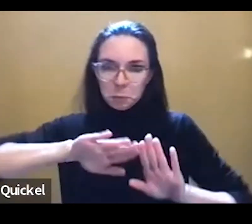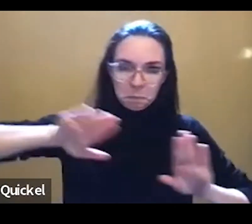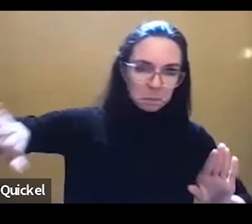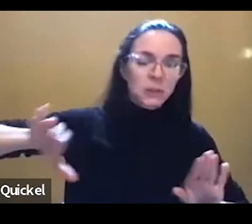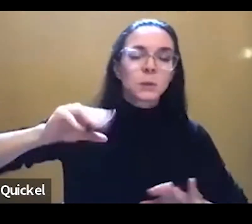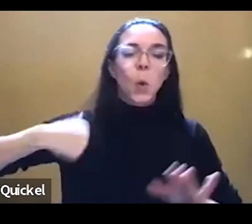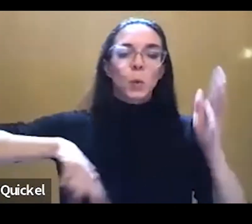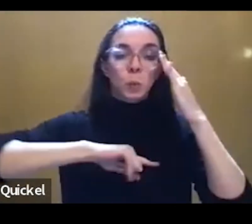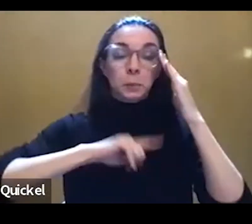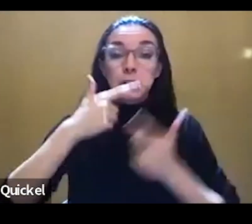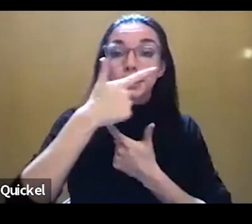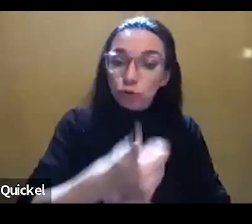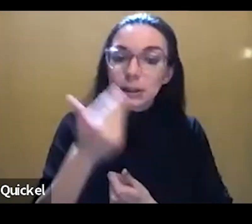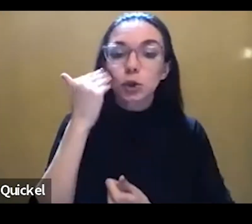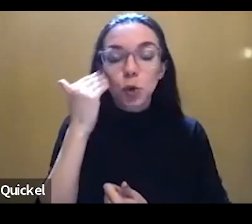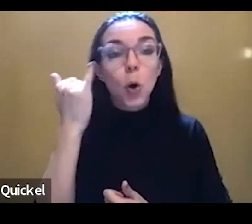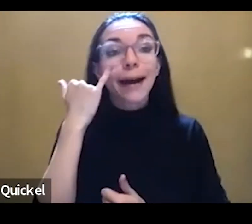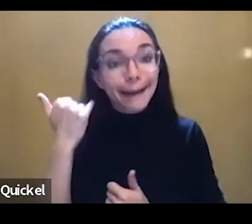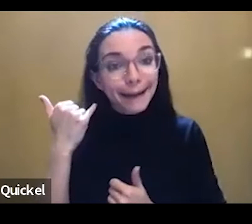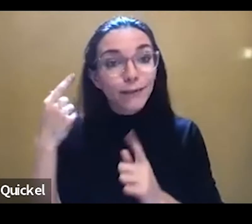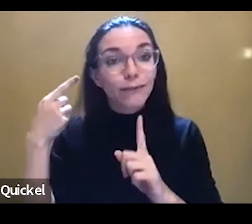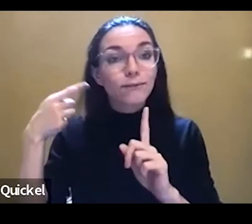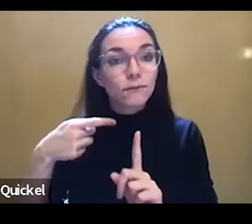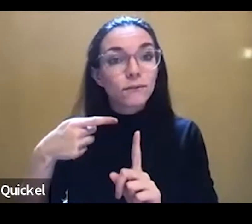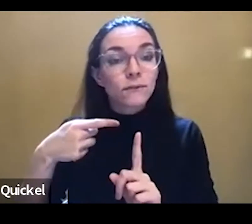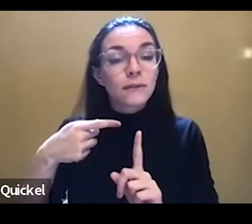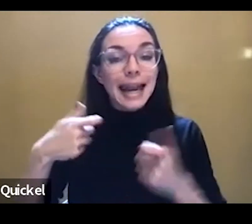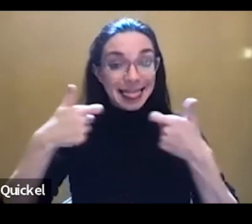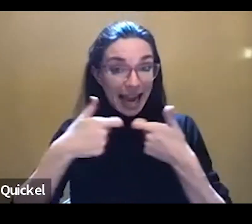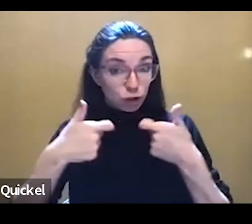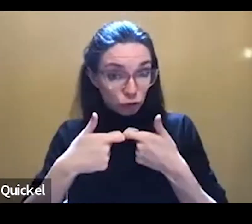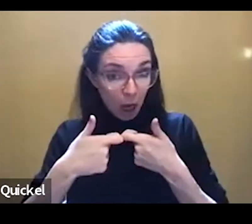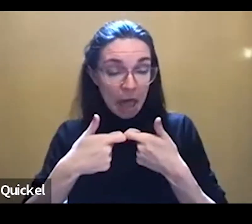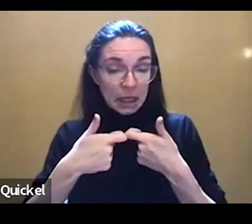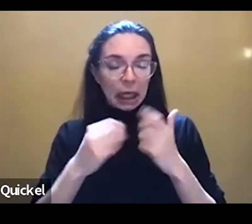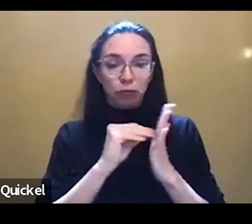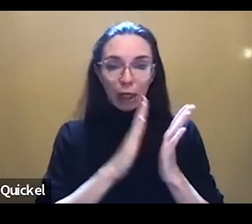know whether if an electronic -- everyone's